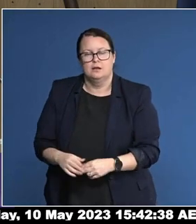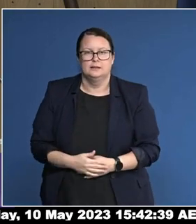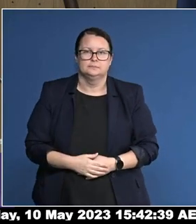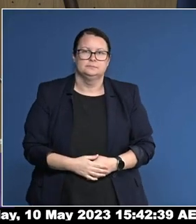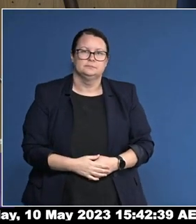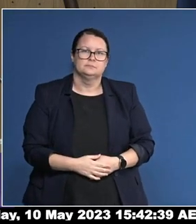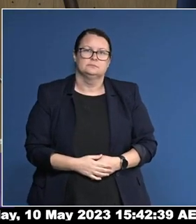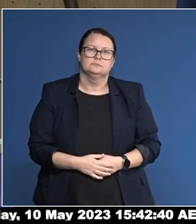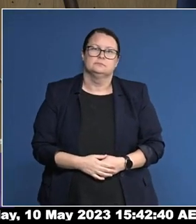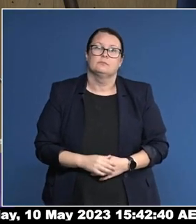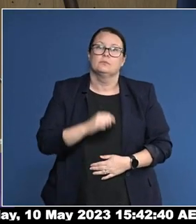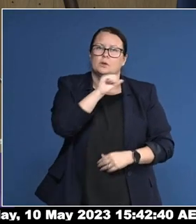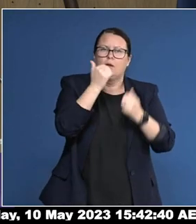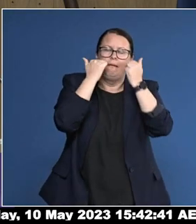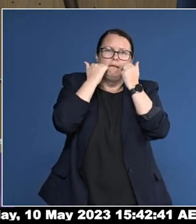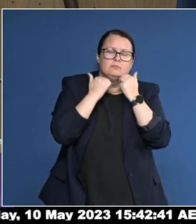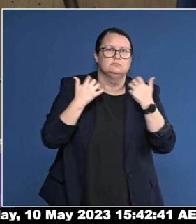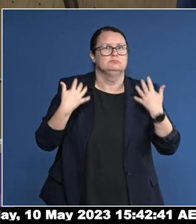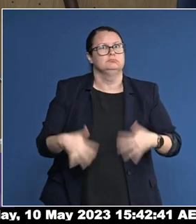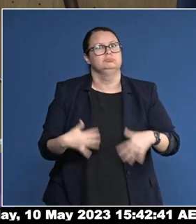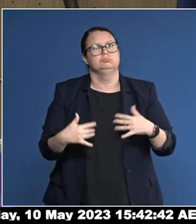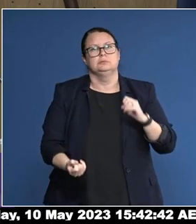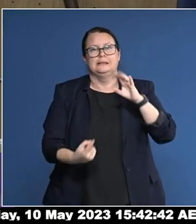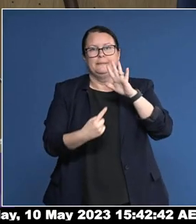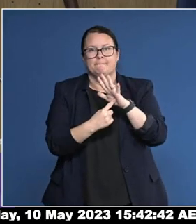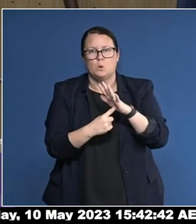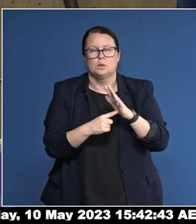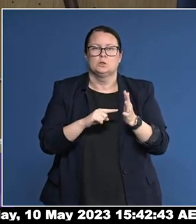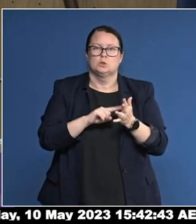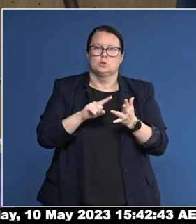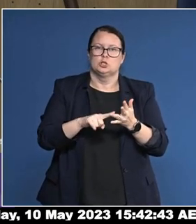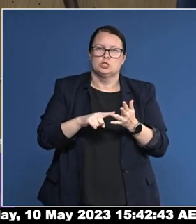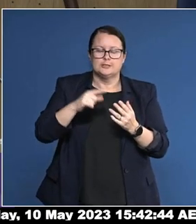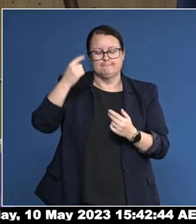Her evidence was incredibly important for keeping Kaleb and Jonathon at the centre of